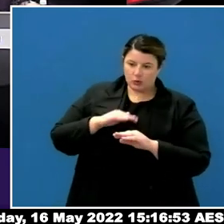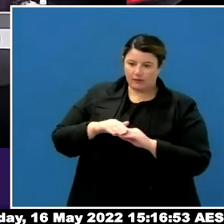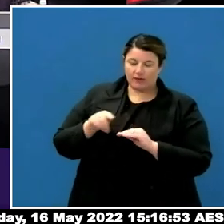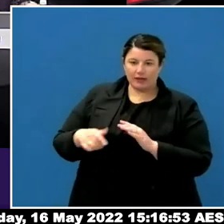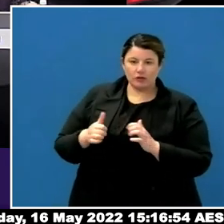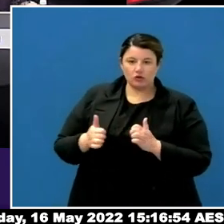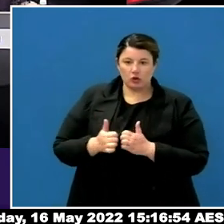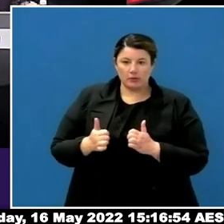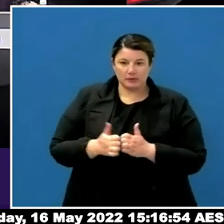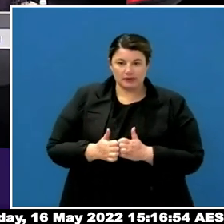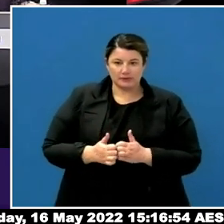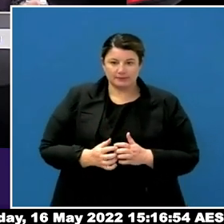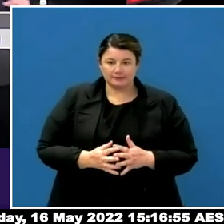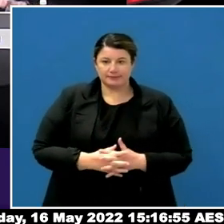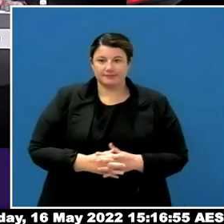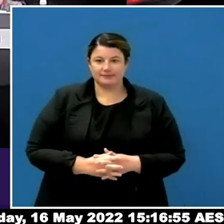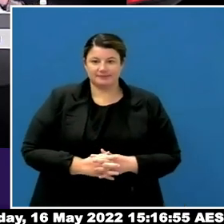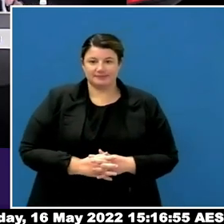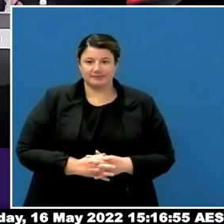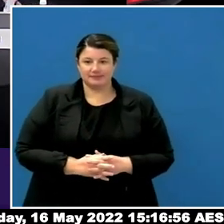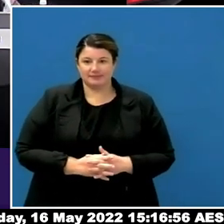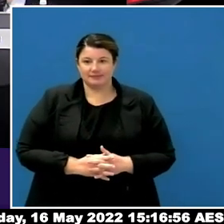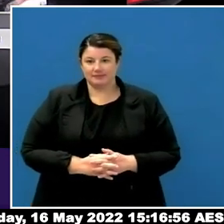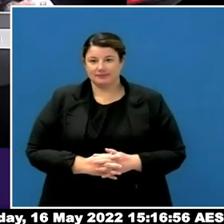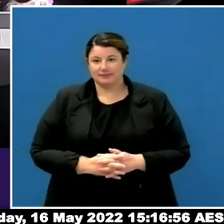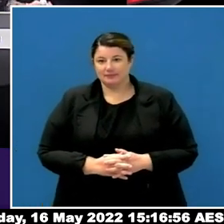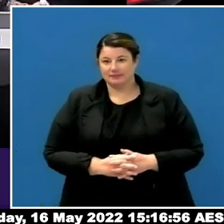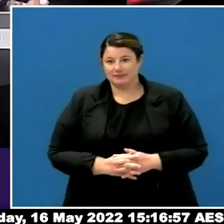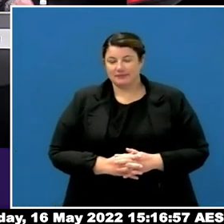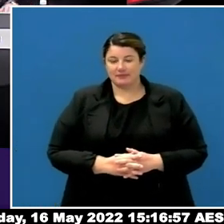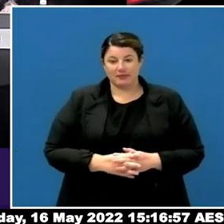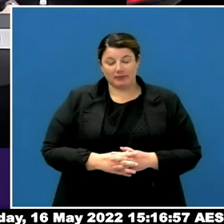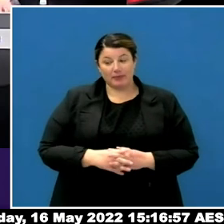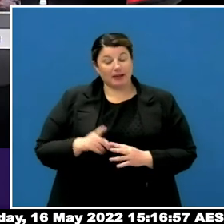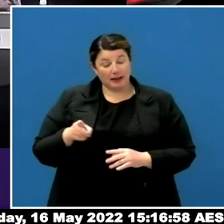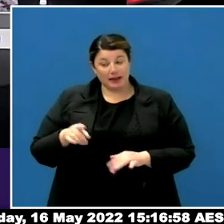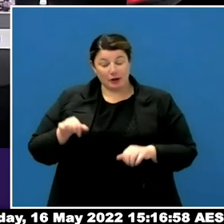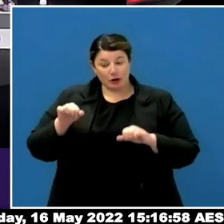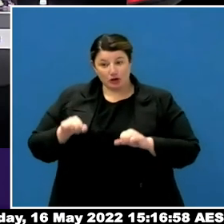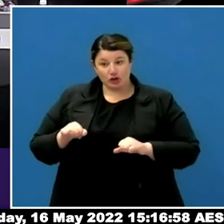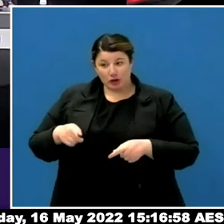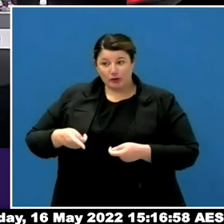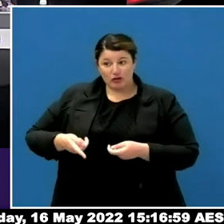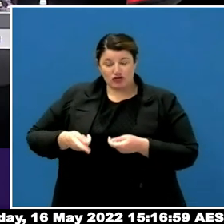And, Chair, you've raised similar points with earlier witnesses.